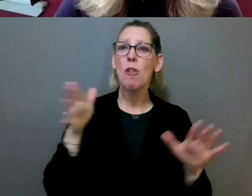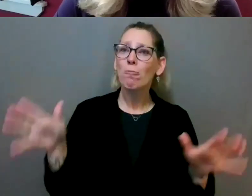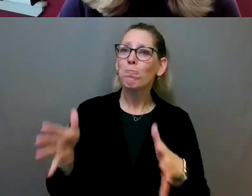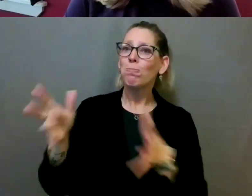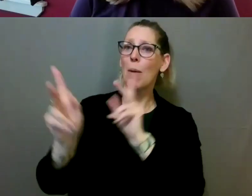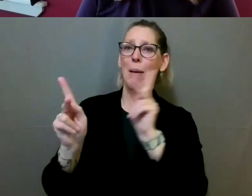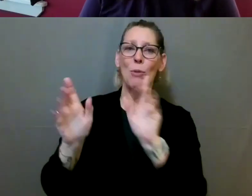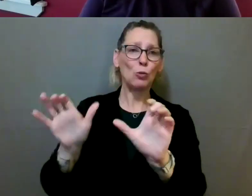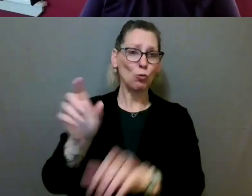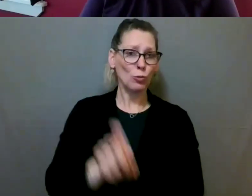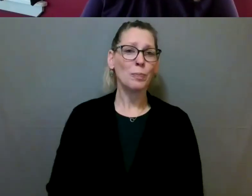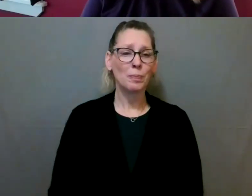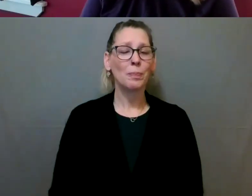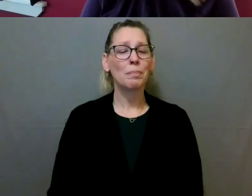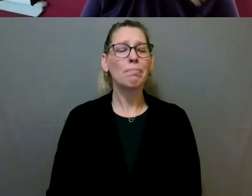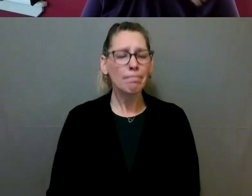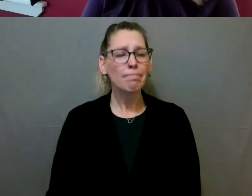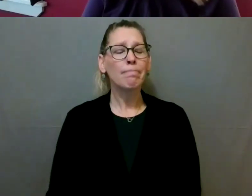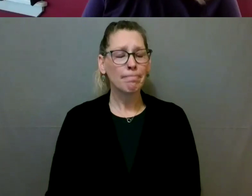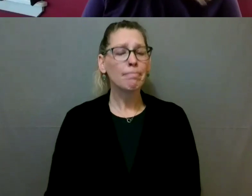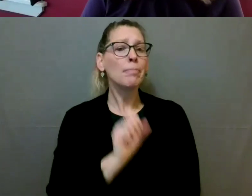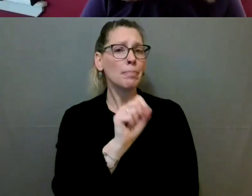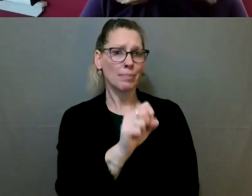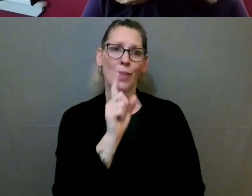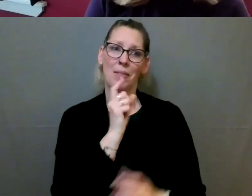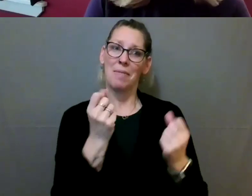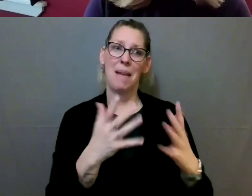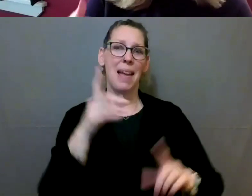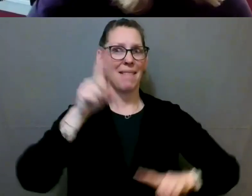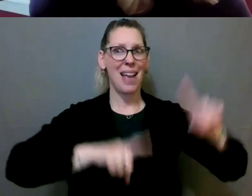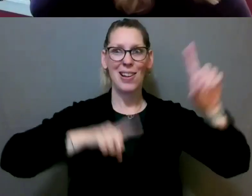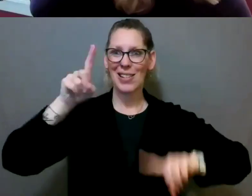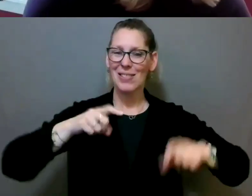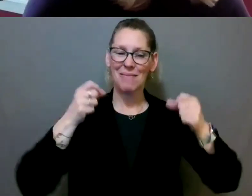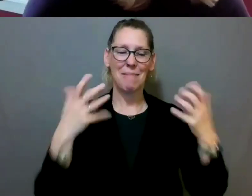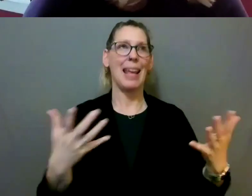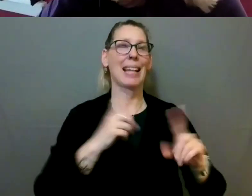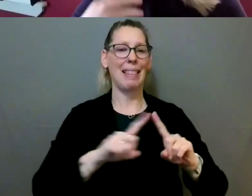do I think um there a lot of variations of many of the things that we've talked about